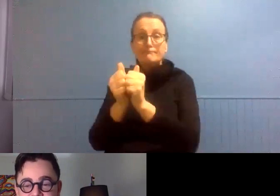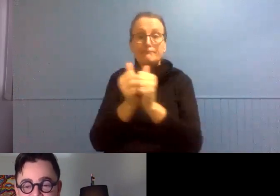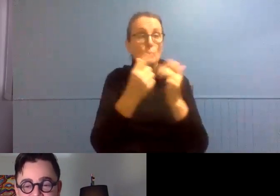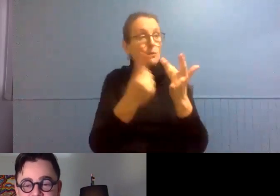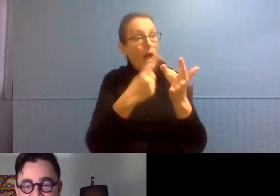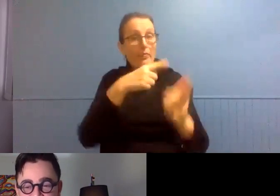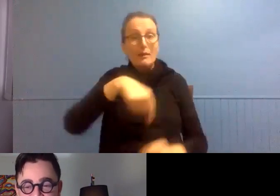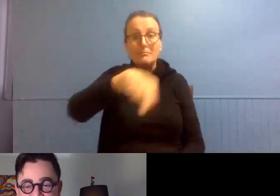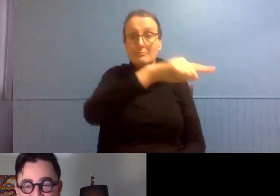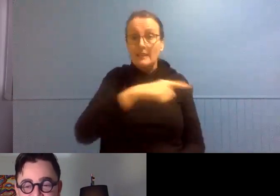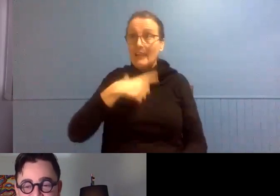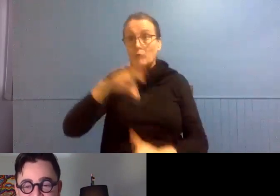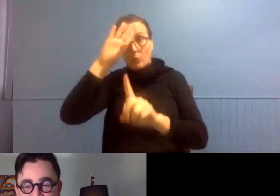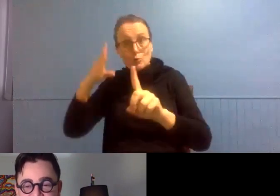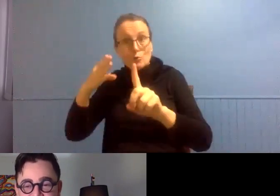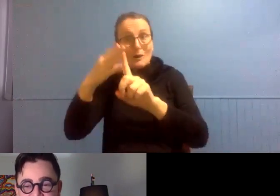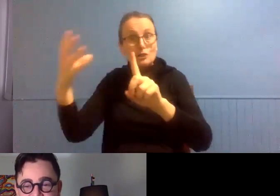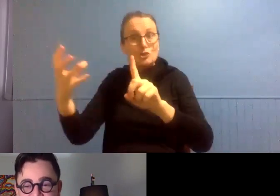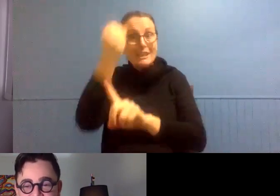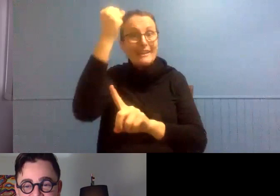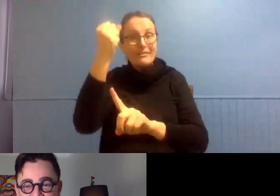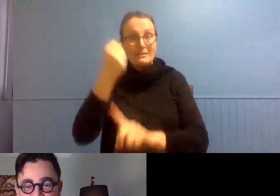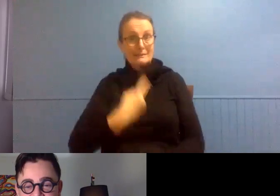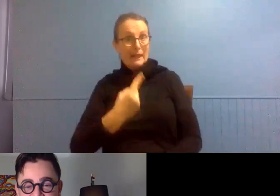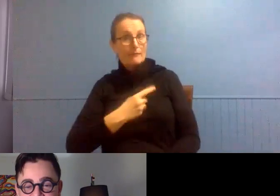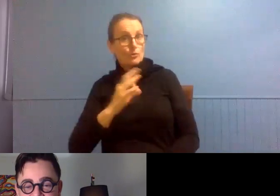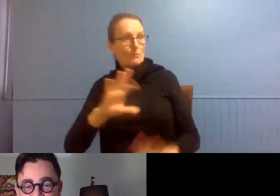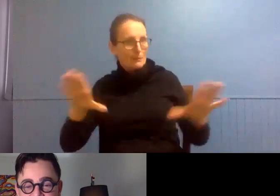achieve things in the here and now, but also the future we're going to,